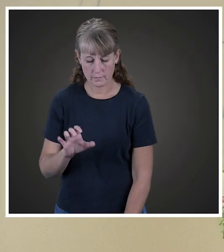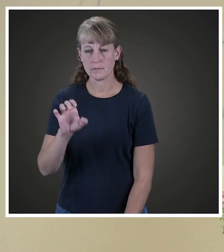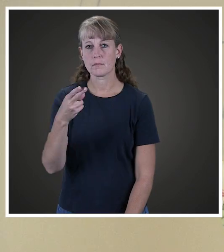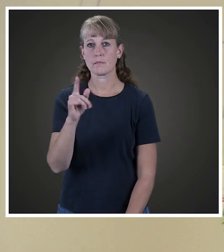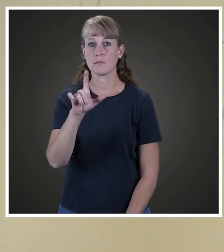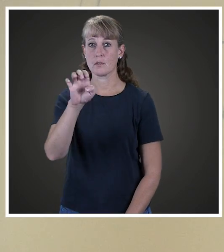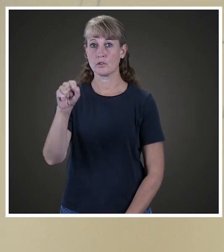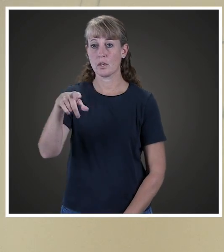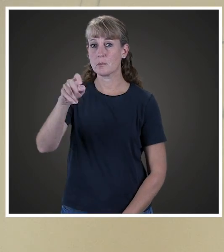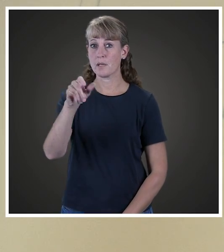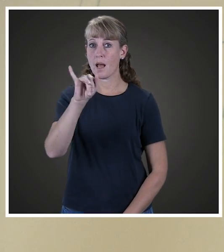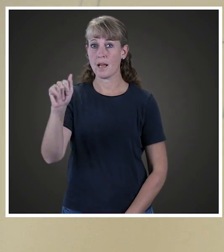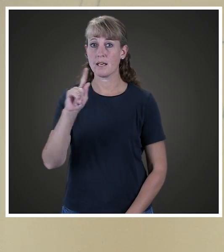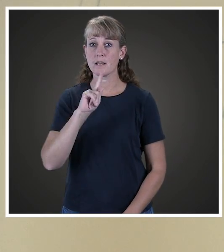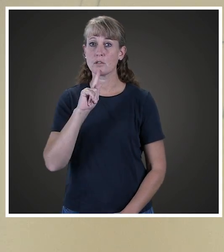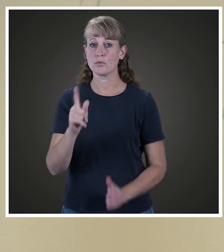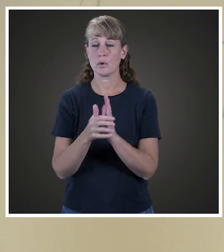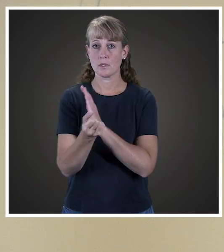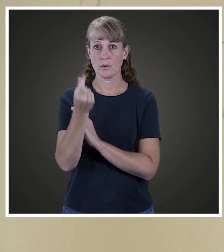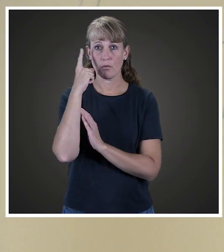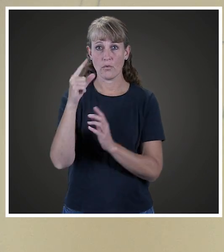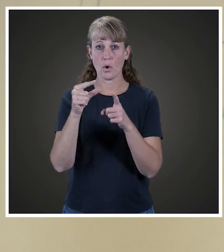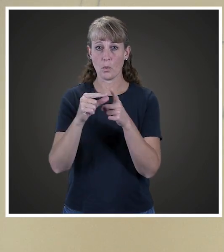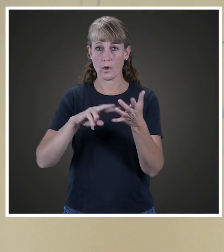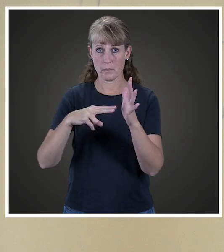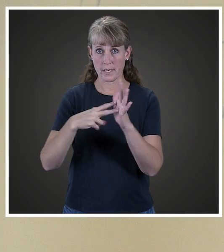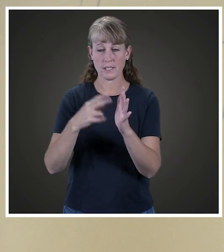Charles Panati, an expert of origins, found that "blow jobs" originally referred to jet airplanes.